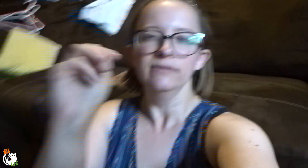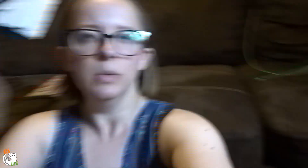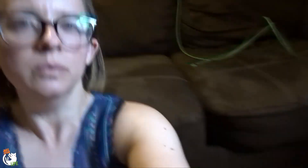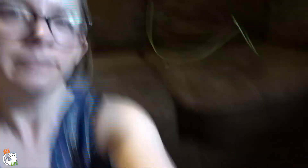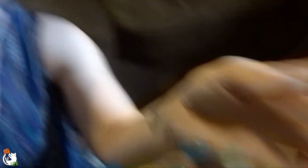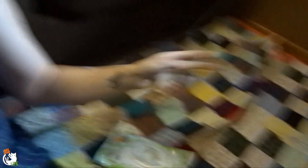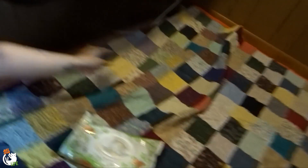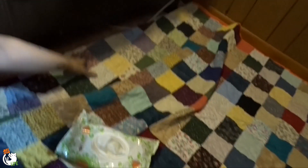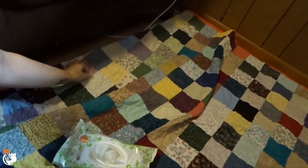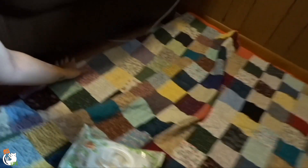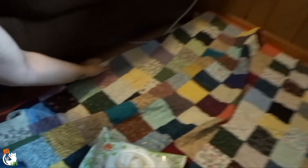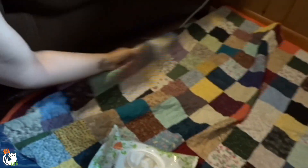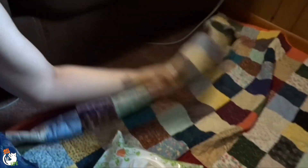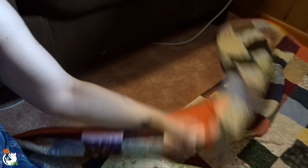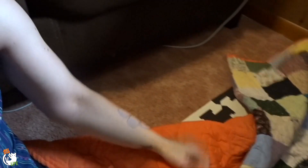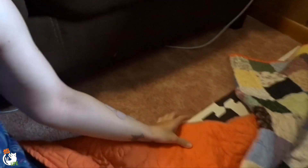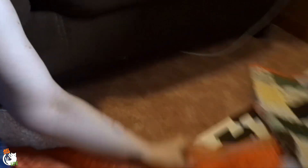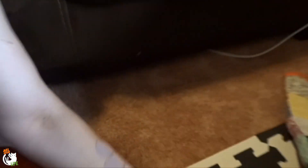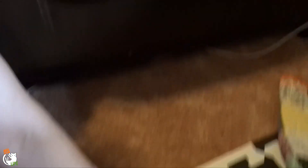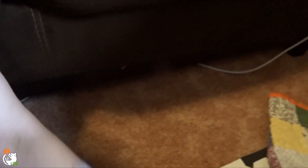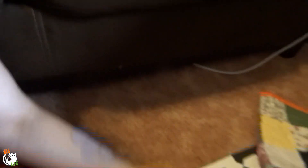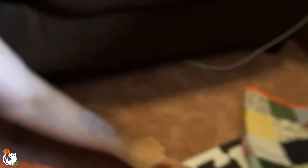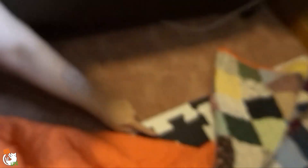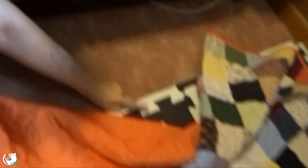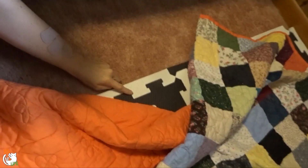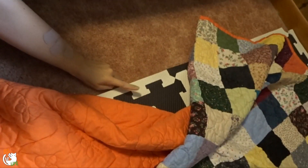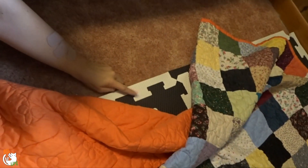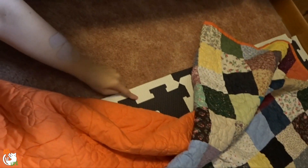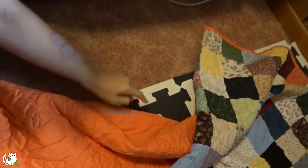I decided to put more foam under, like here.